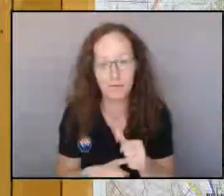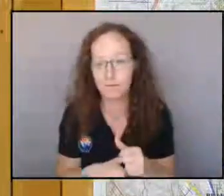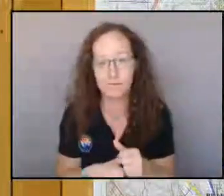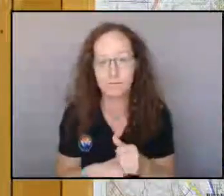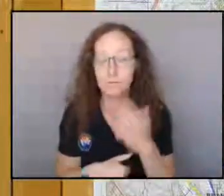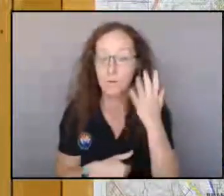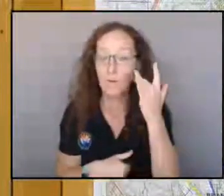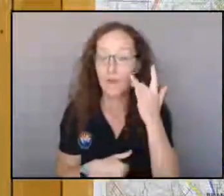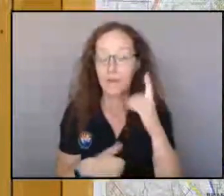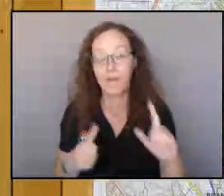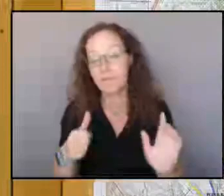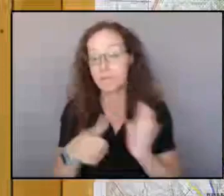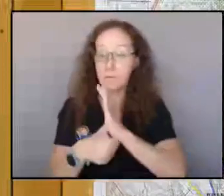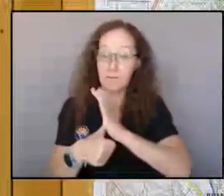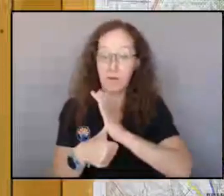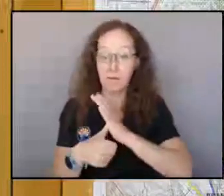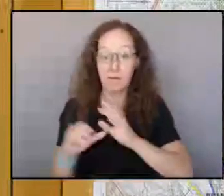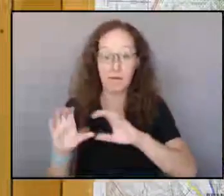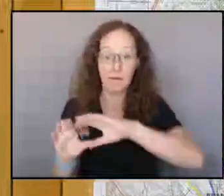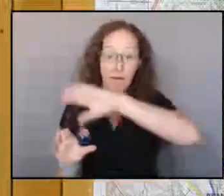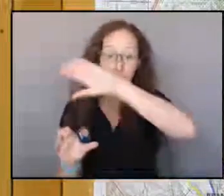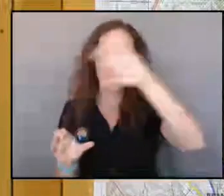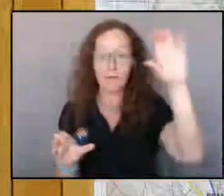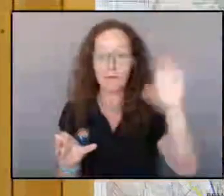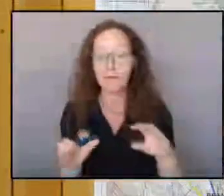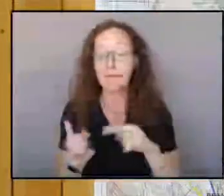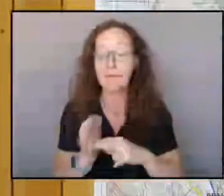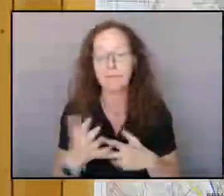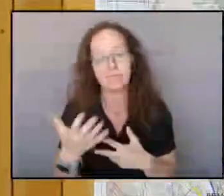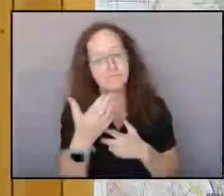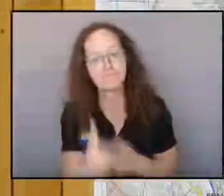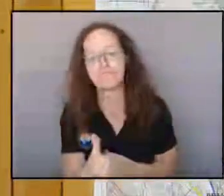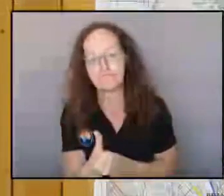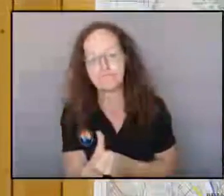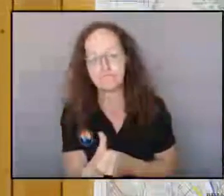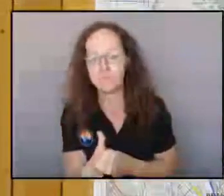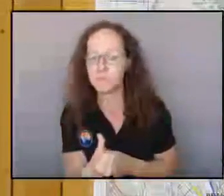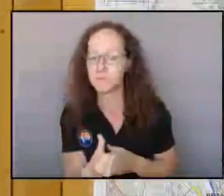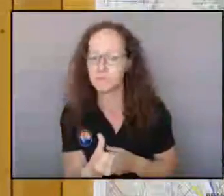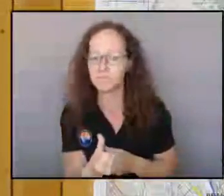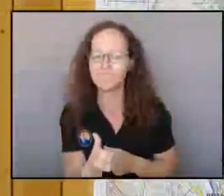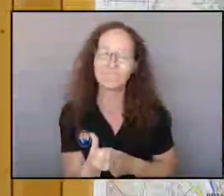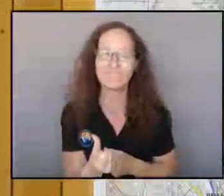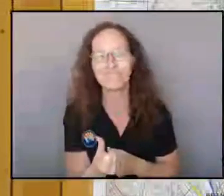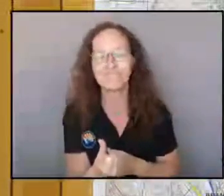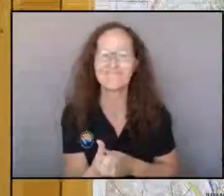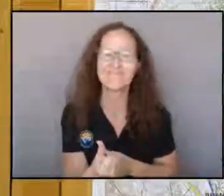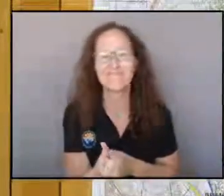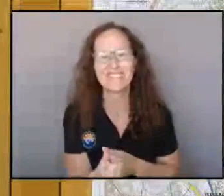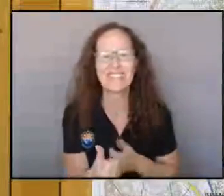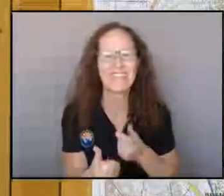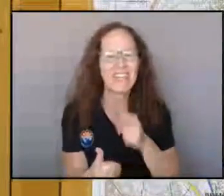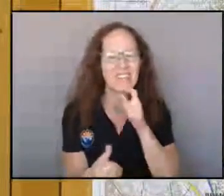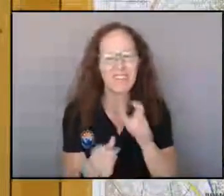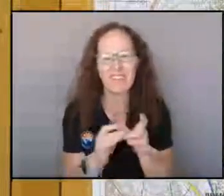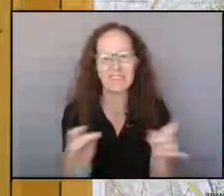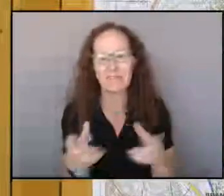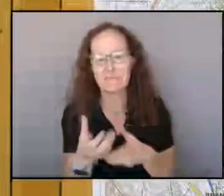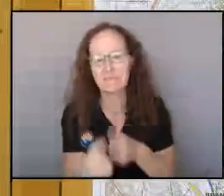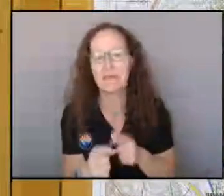BUT THE AREA WHERE YOU THINK YOU HAVE THE HIGHEST LIKELIHOOD OF BEING SUCCESSFUL AND WHERE YOU HAVE THE TIME TO COMPLETE IT.